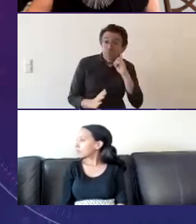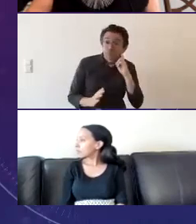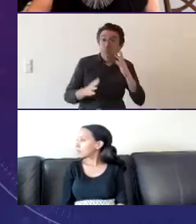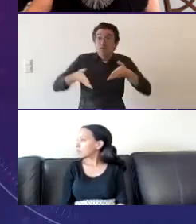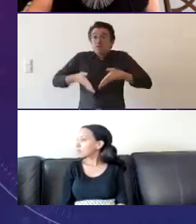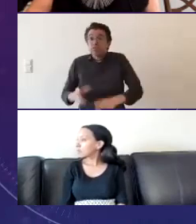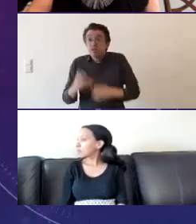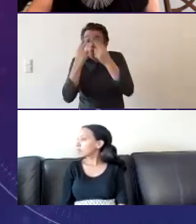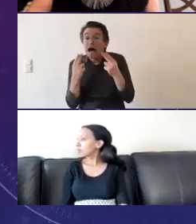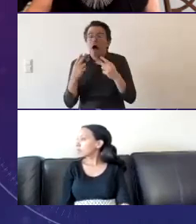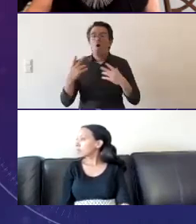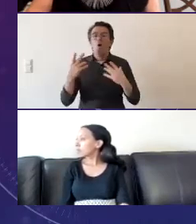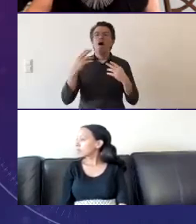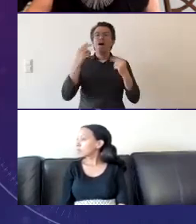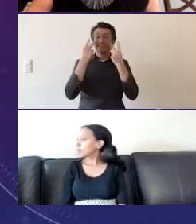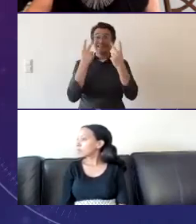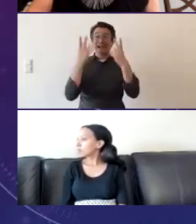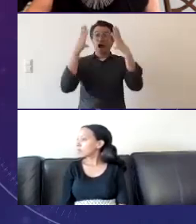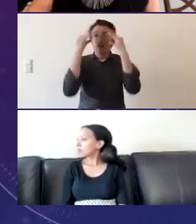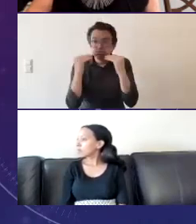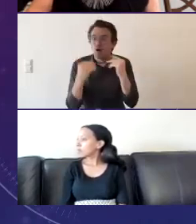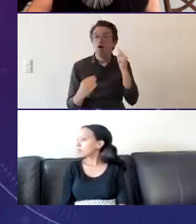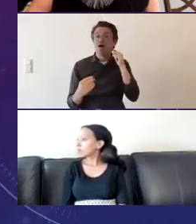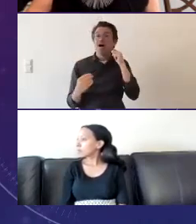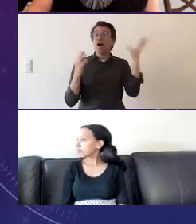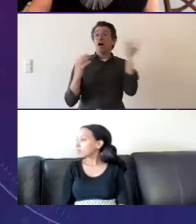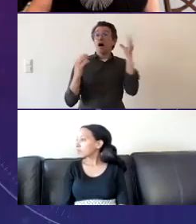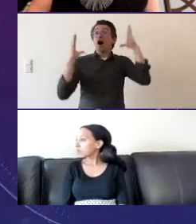deaf spectrum it could means as a person is hard-of-hearing